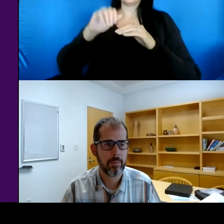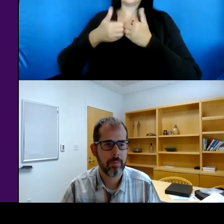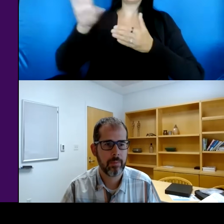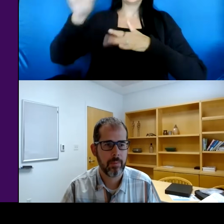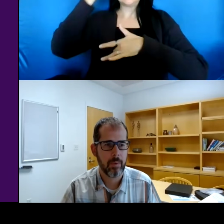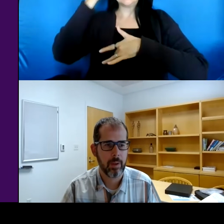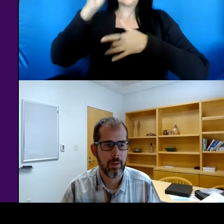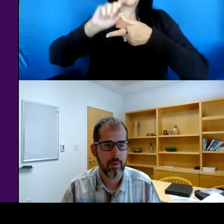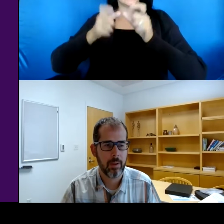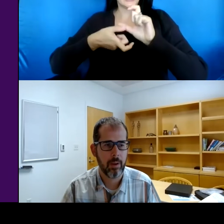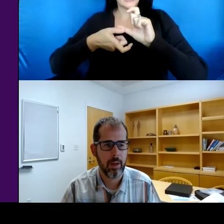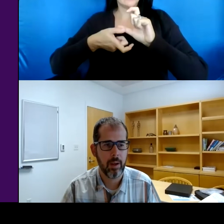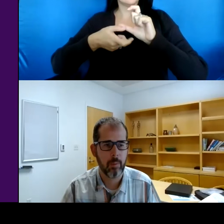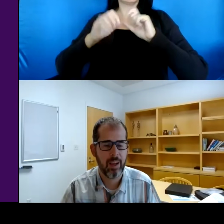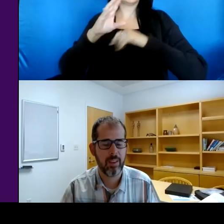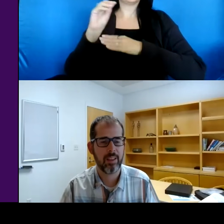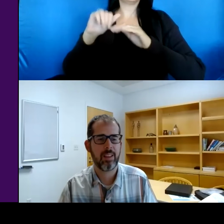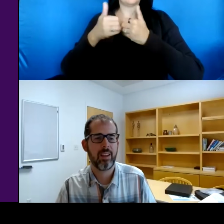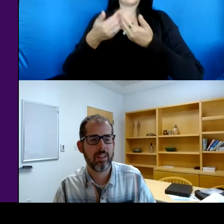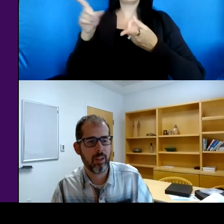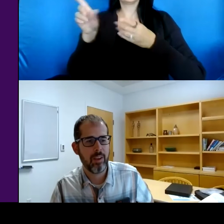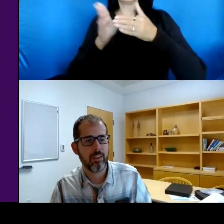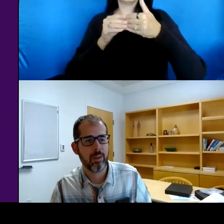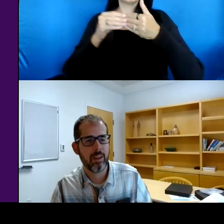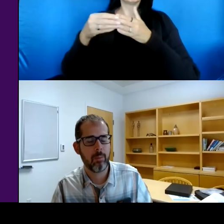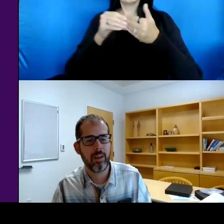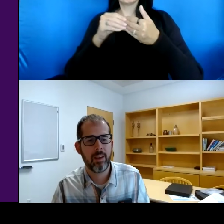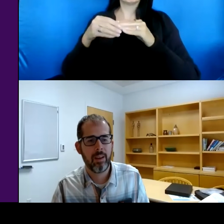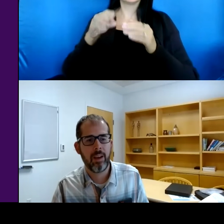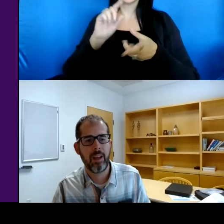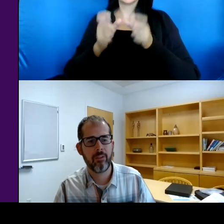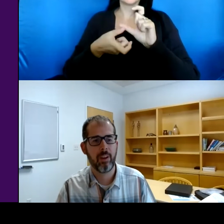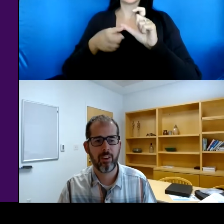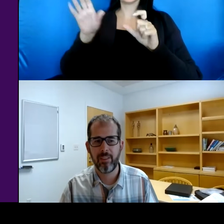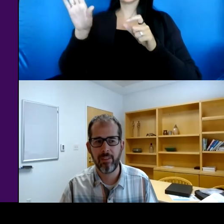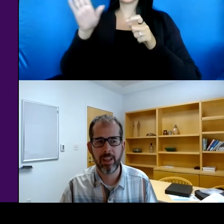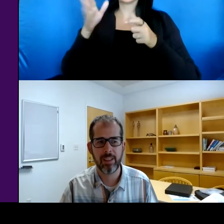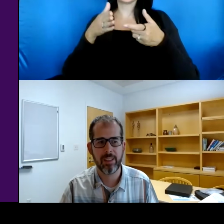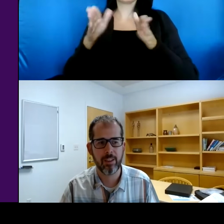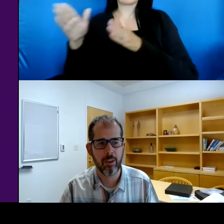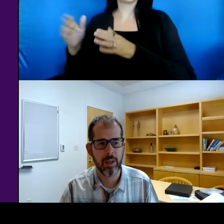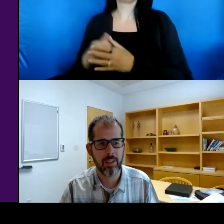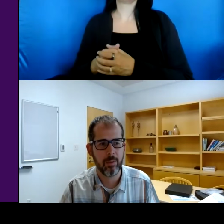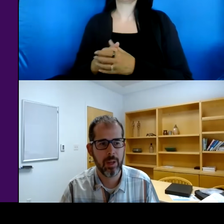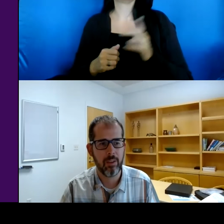Jonathan: Great, and a similar vein, and alternative devices, there is a question,